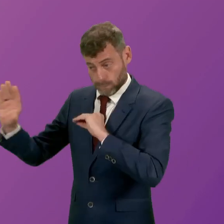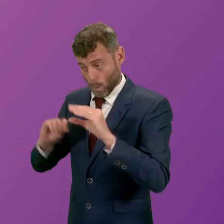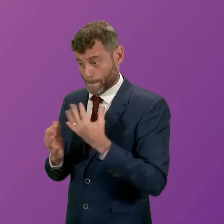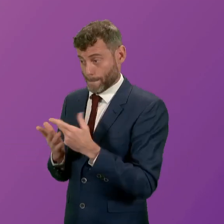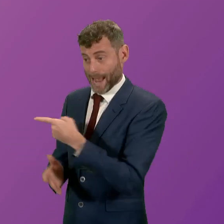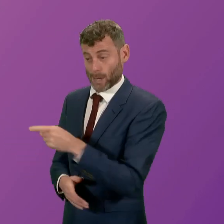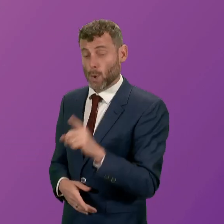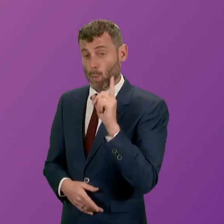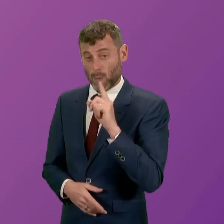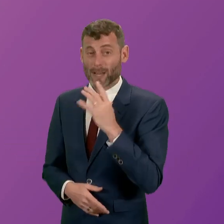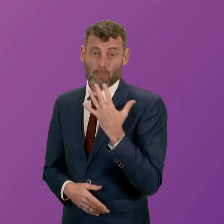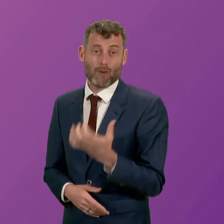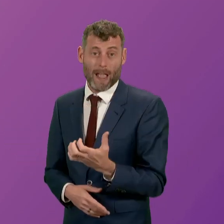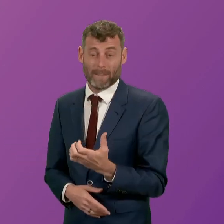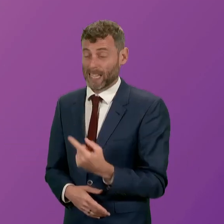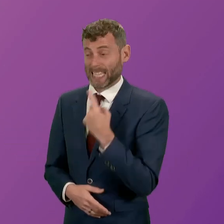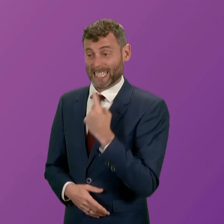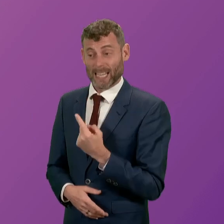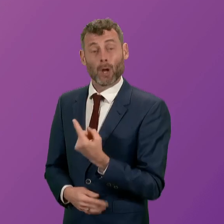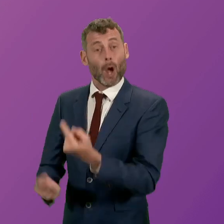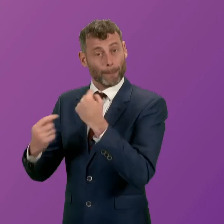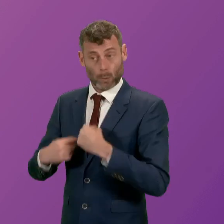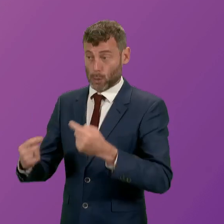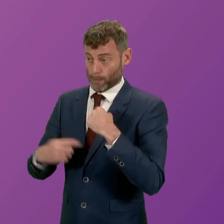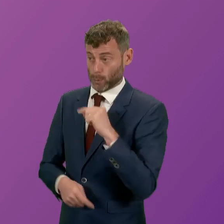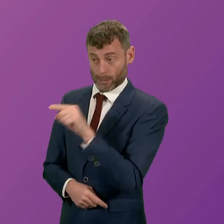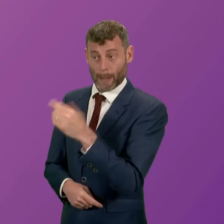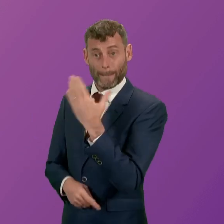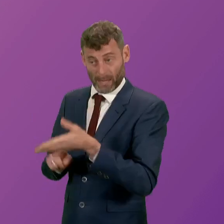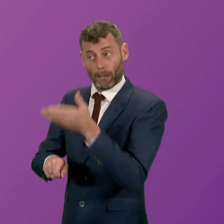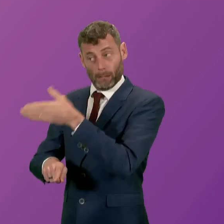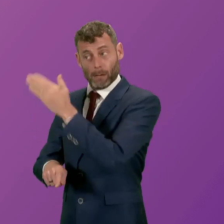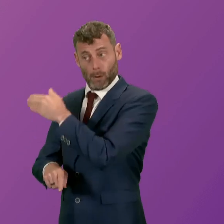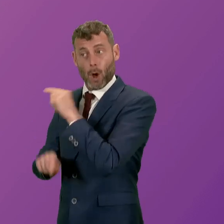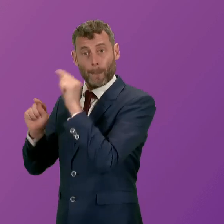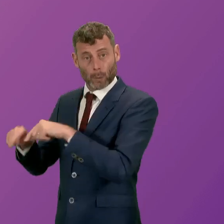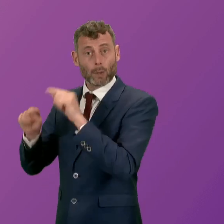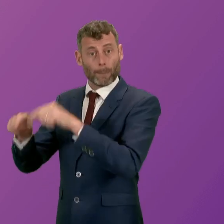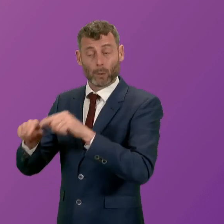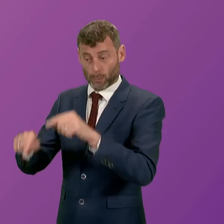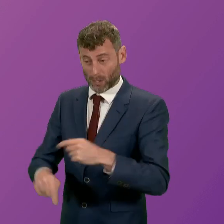told me that their abusers were repeat offenders and that their ordeal could have been prevented.